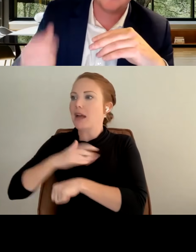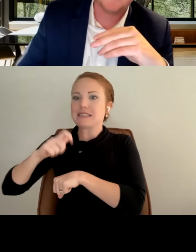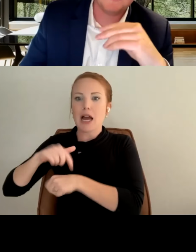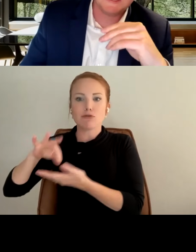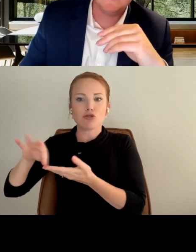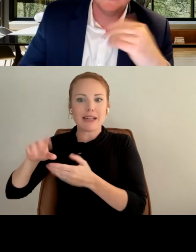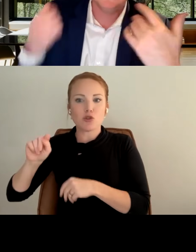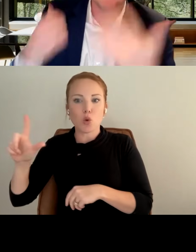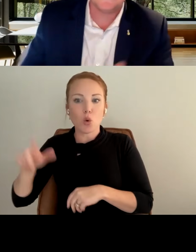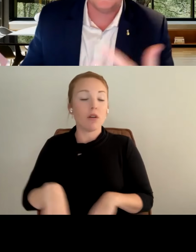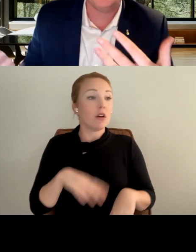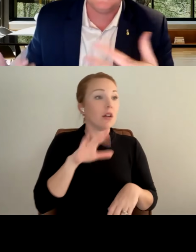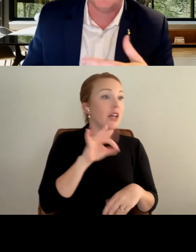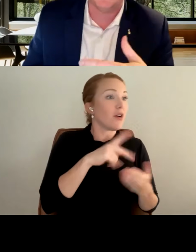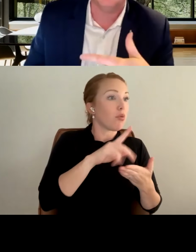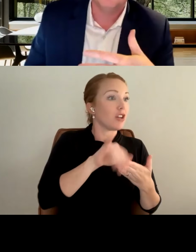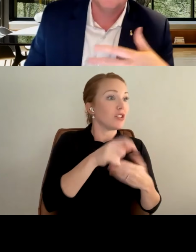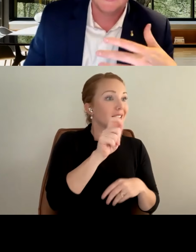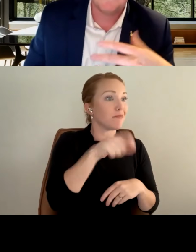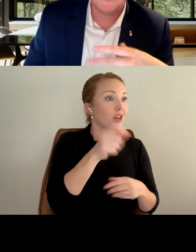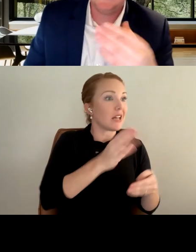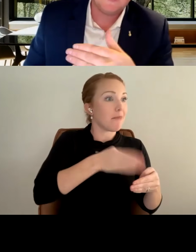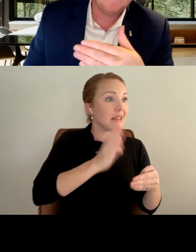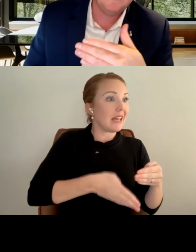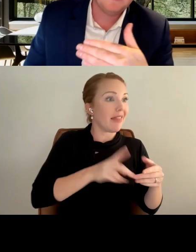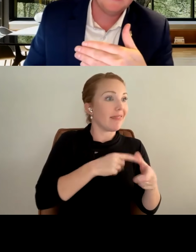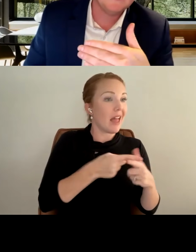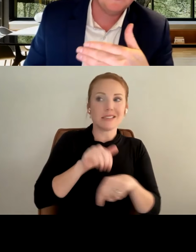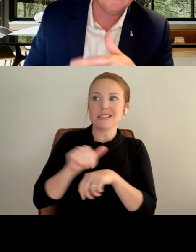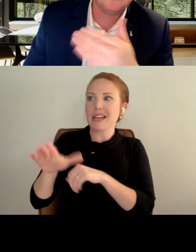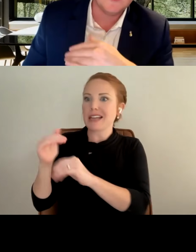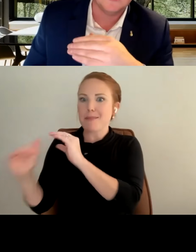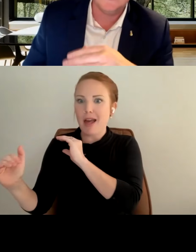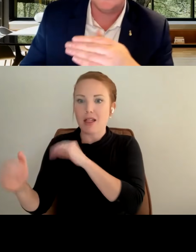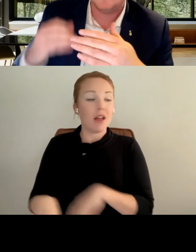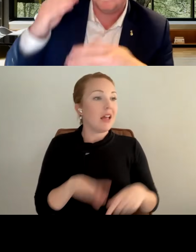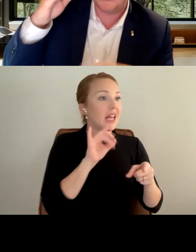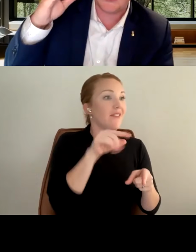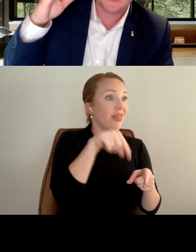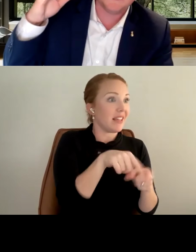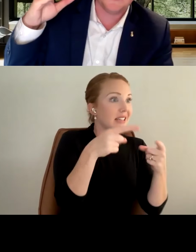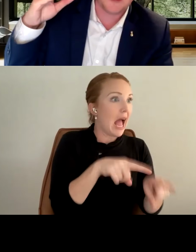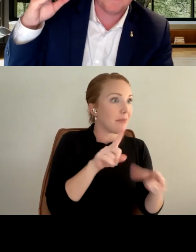marked complete, send this email. Anytime somebody takes this action, do this. You can stack these on